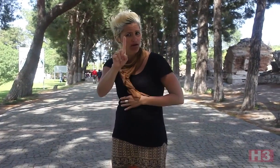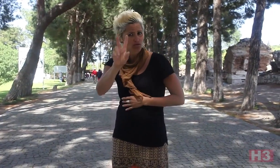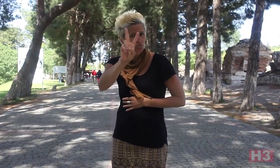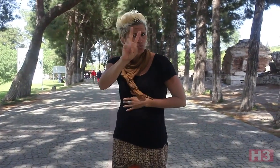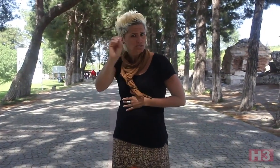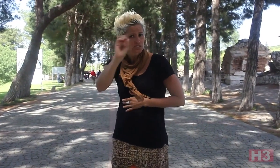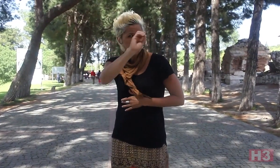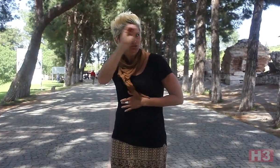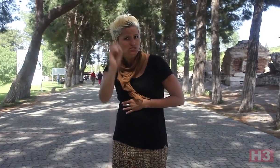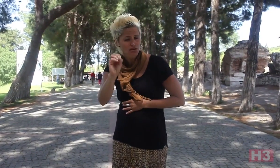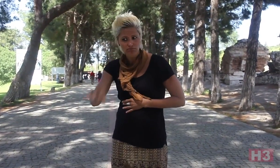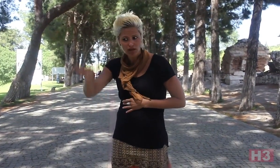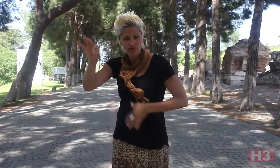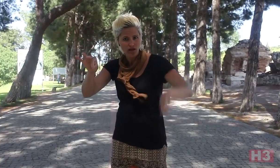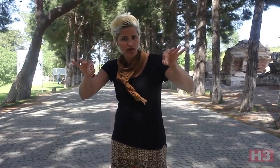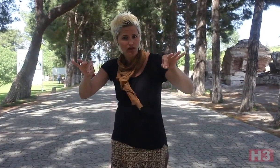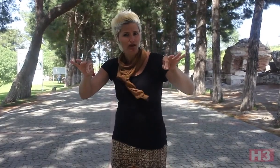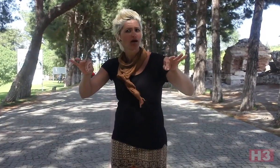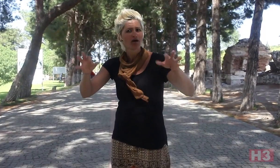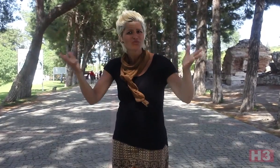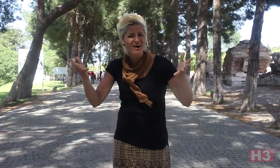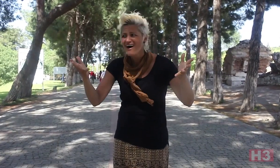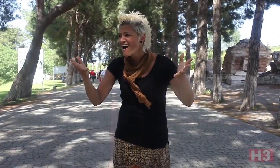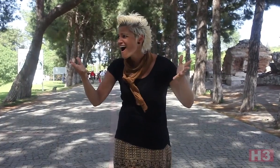However what we have seen today is only 20% of the findings.